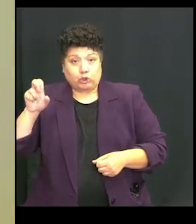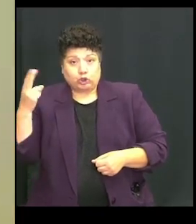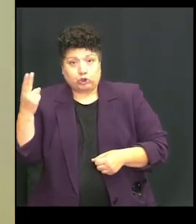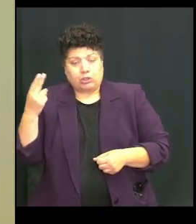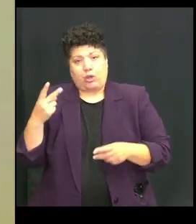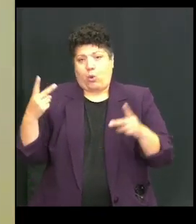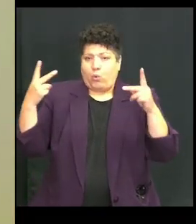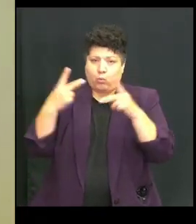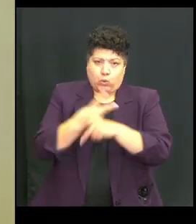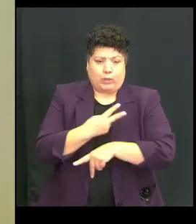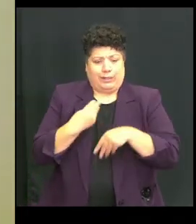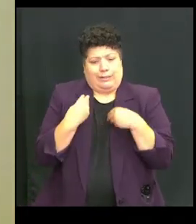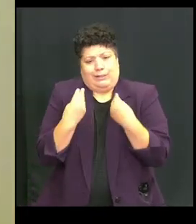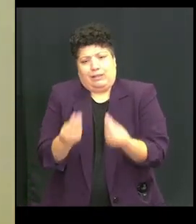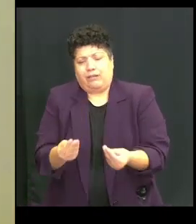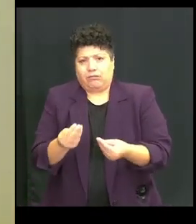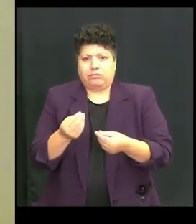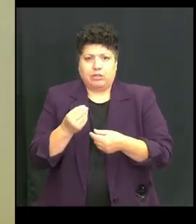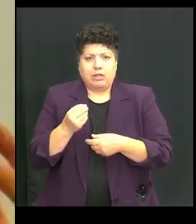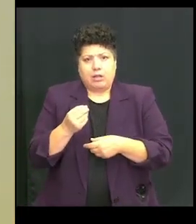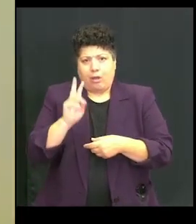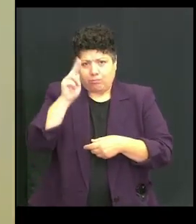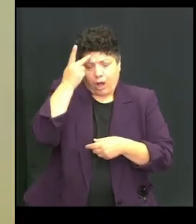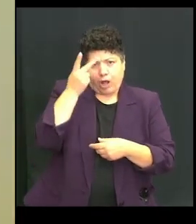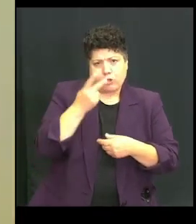in history and it couldn't possibly get worse,